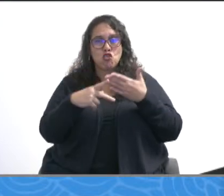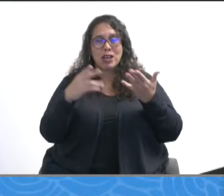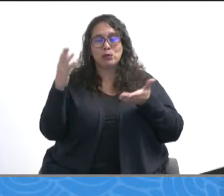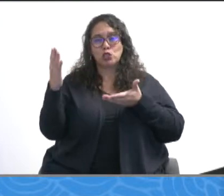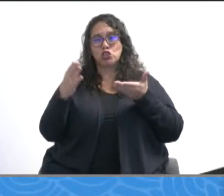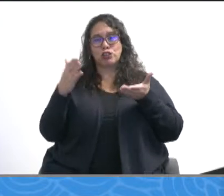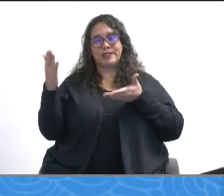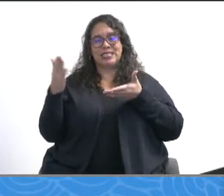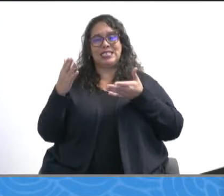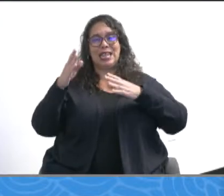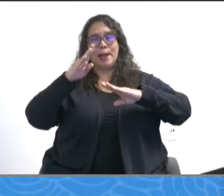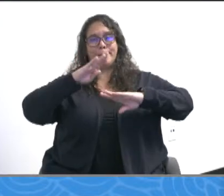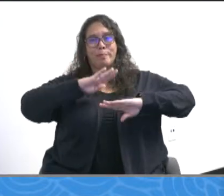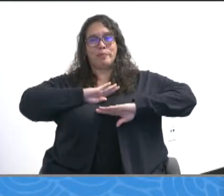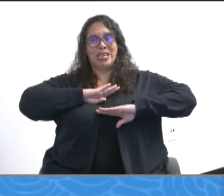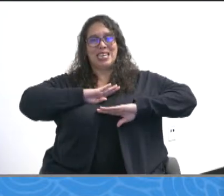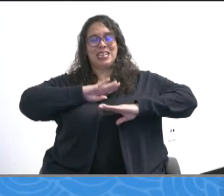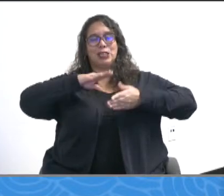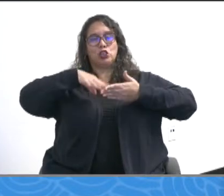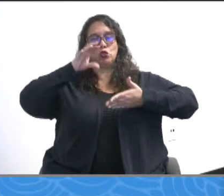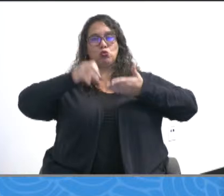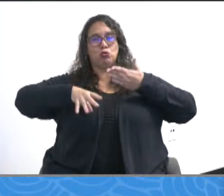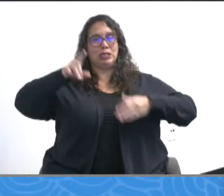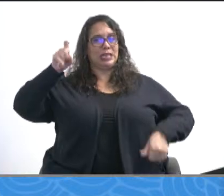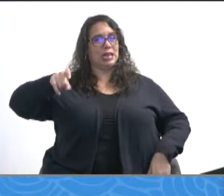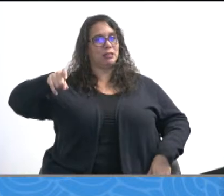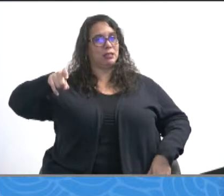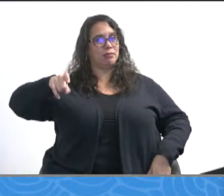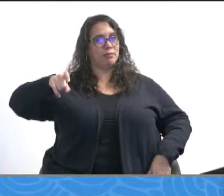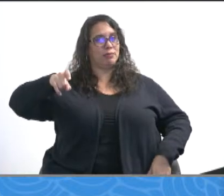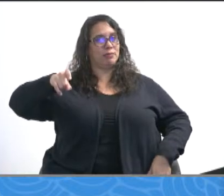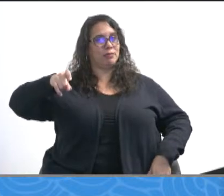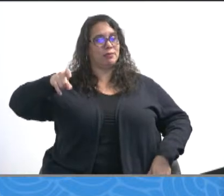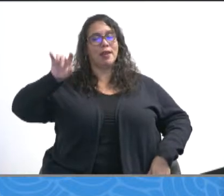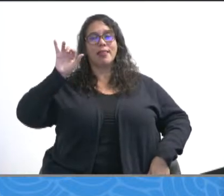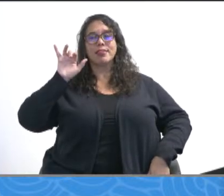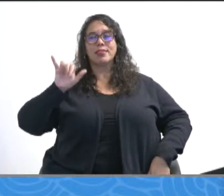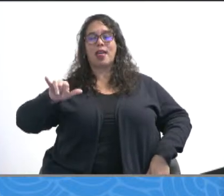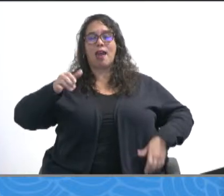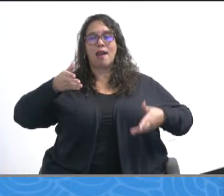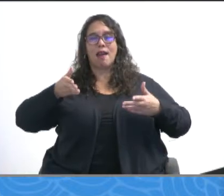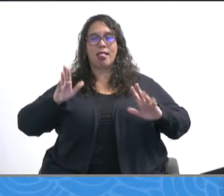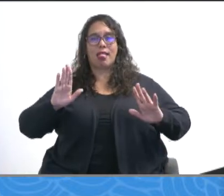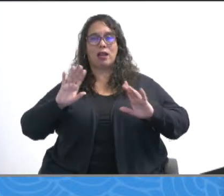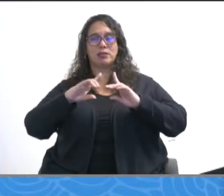that meet students needs. This allows our district to determine